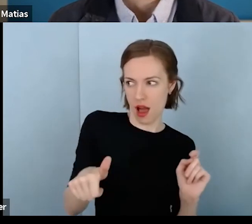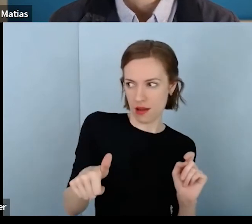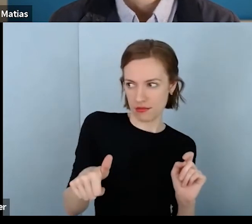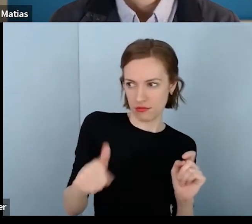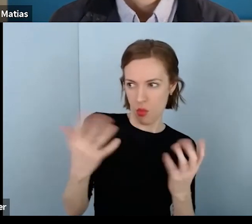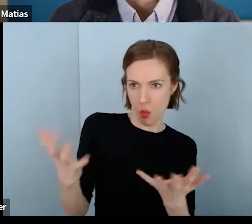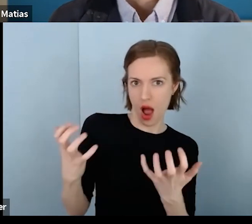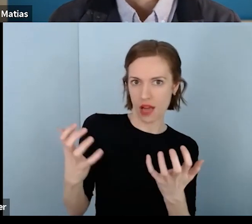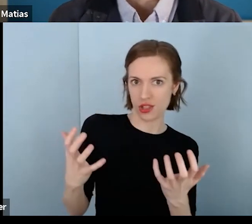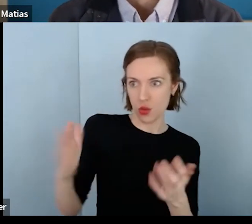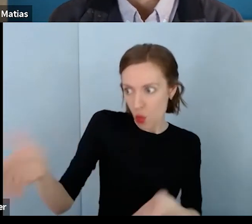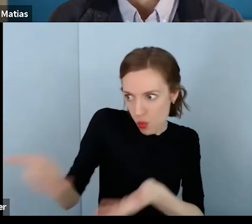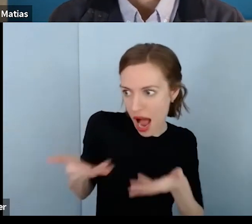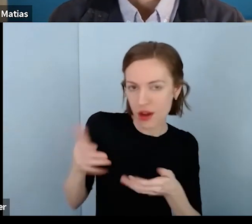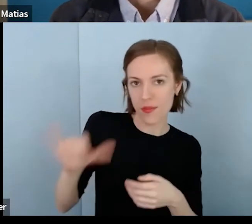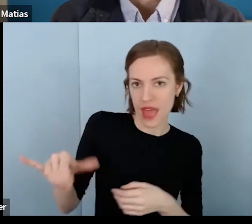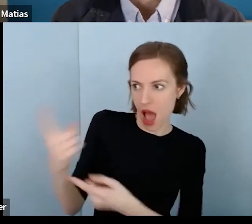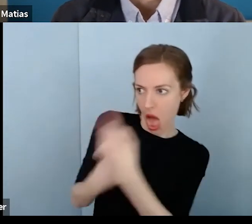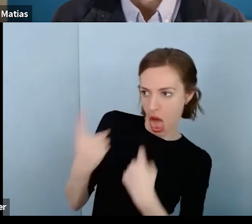Sorry I can't offer.